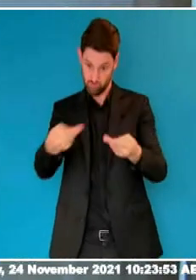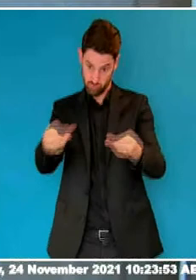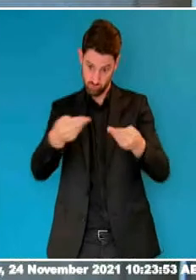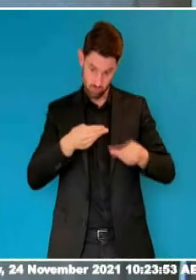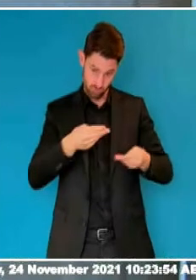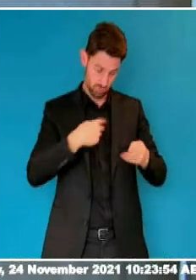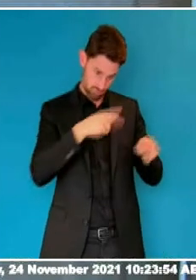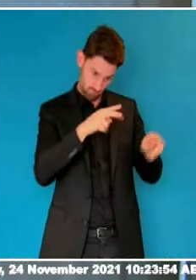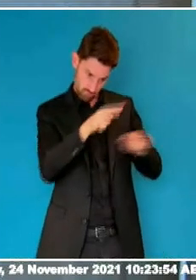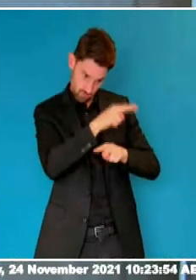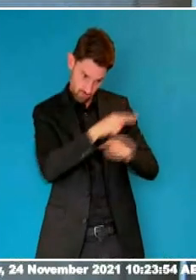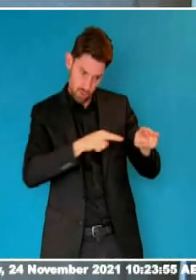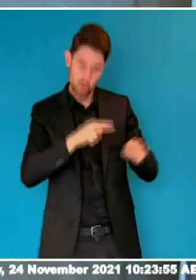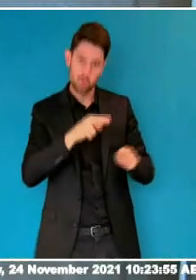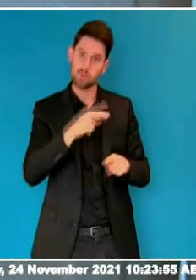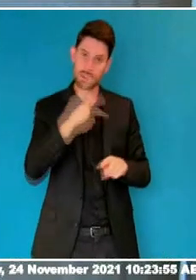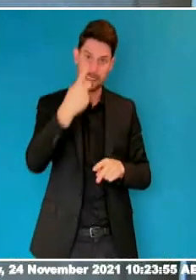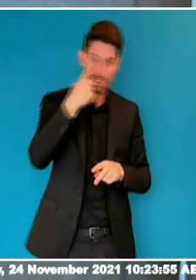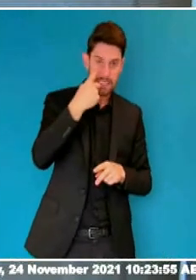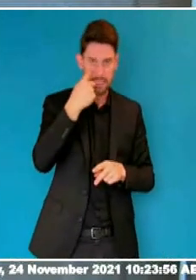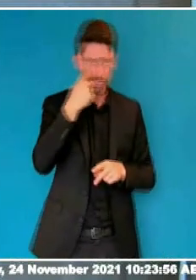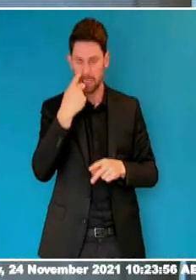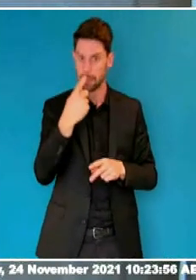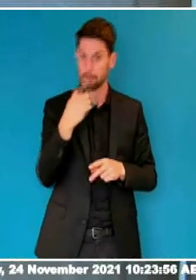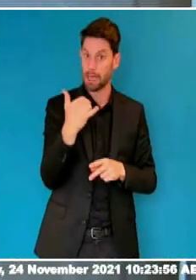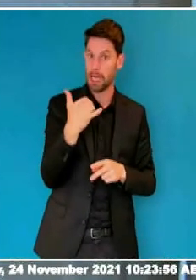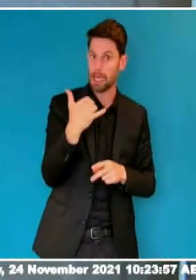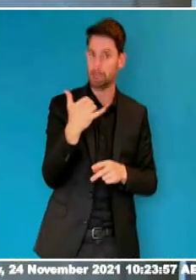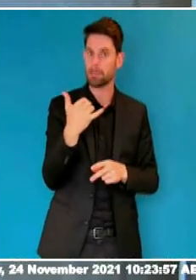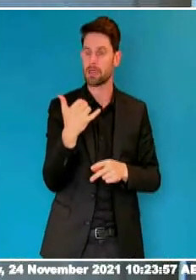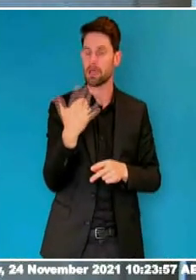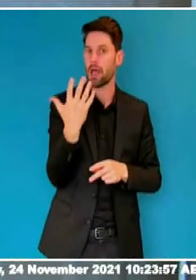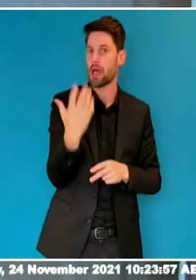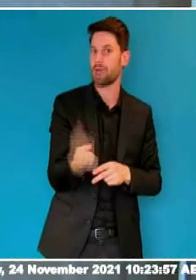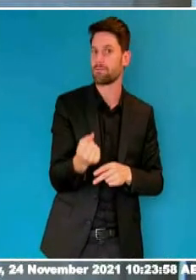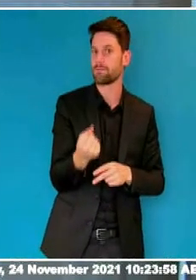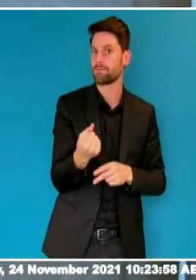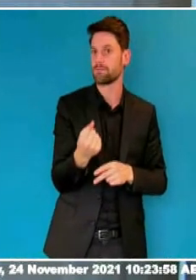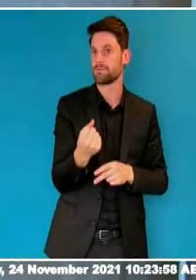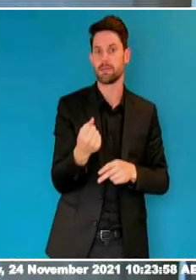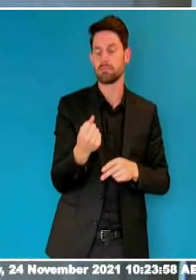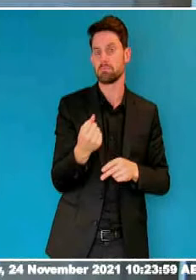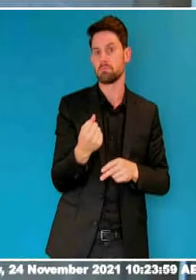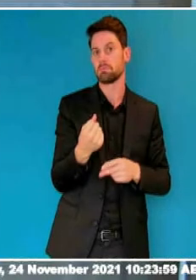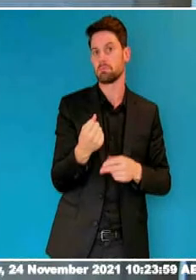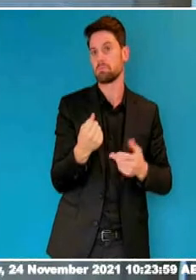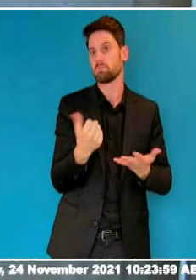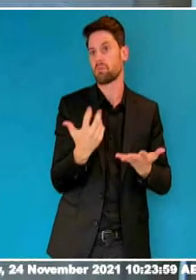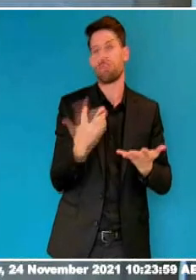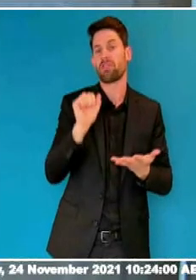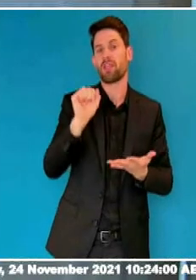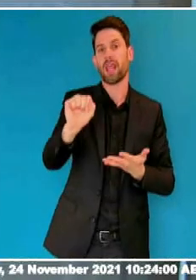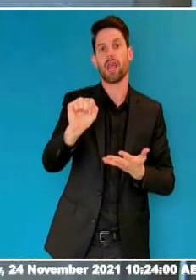So we look to see if there's any variation in how engaged people who identify with